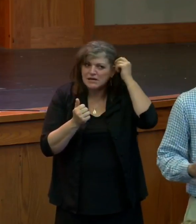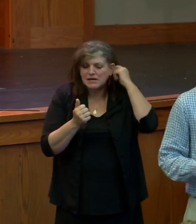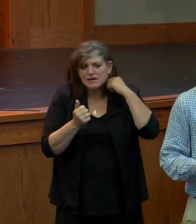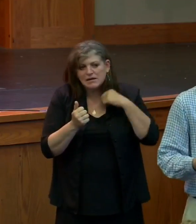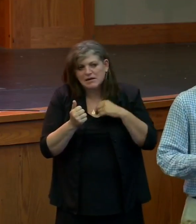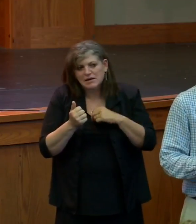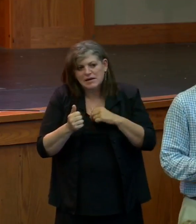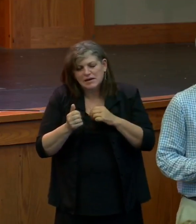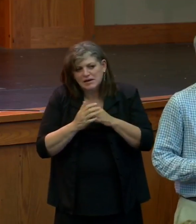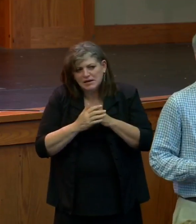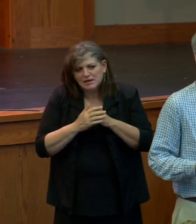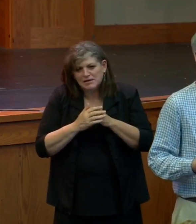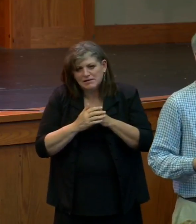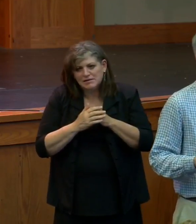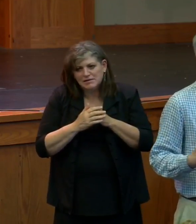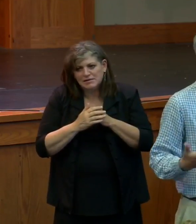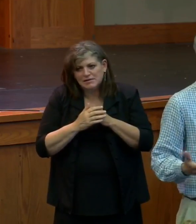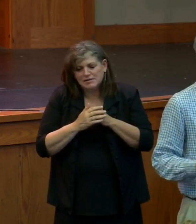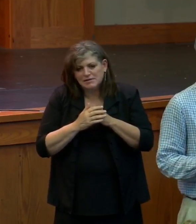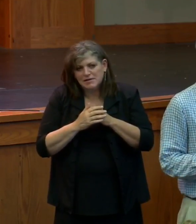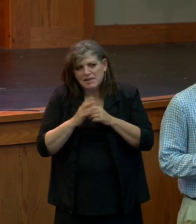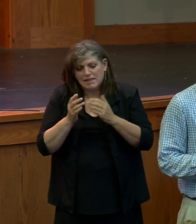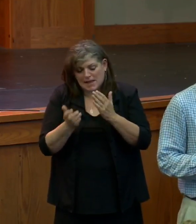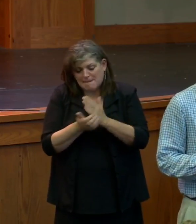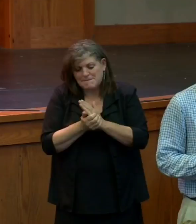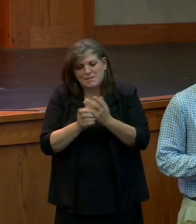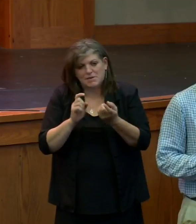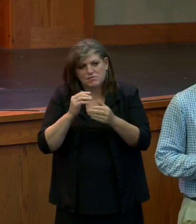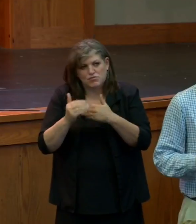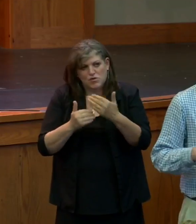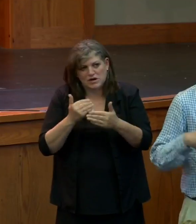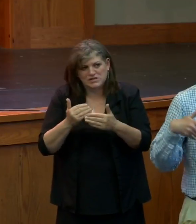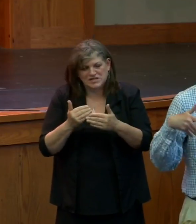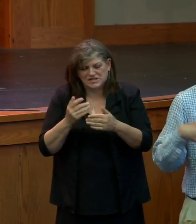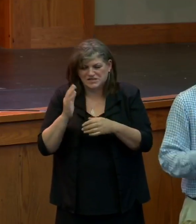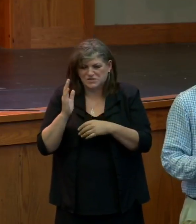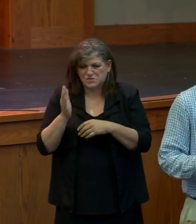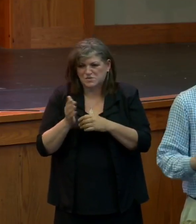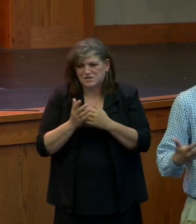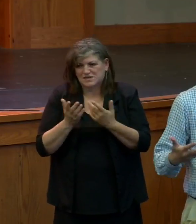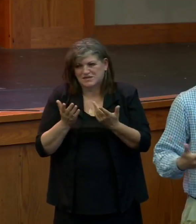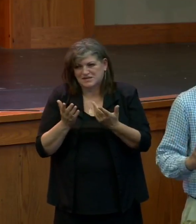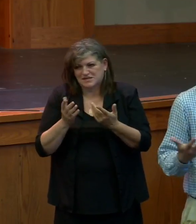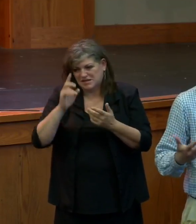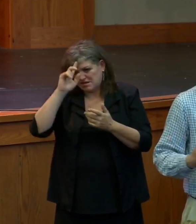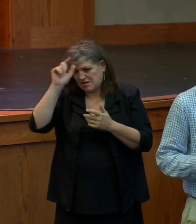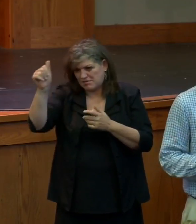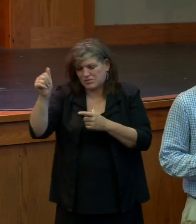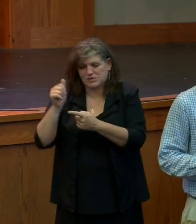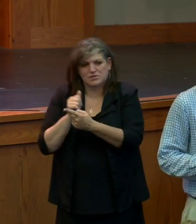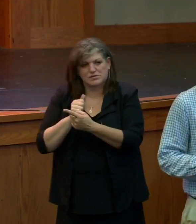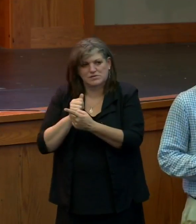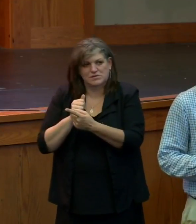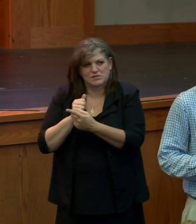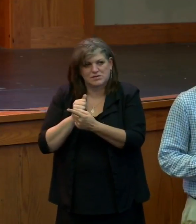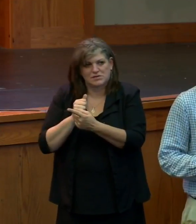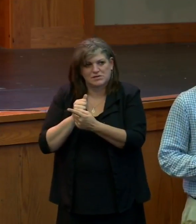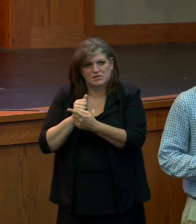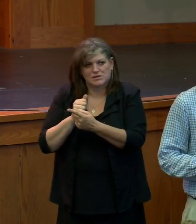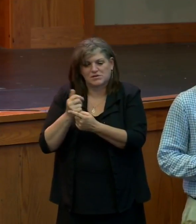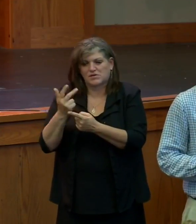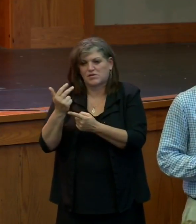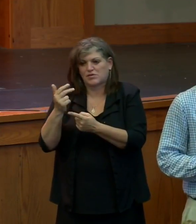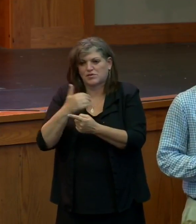NOW THE AMENDMENT PROCESS WOULD BE UP TO THE 13-MEMBER